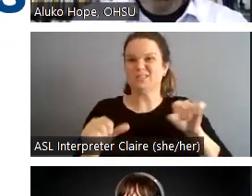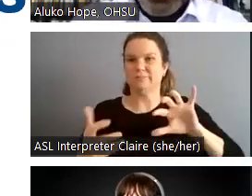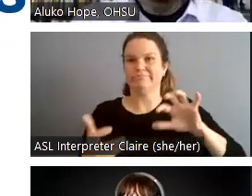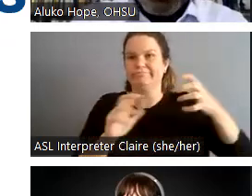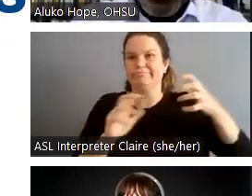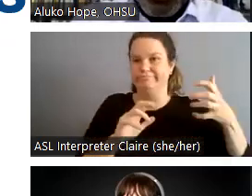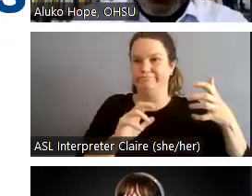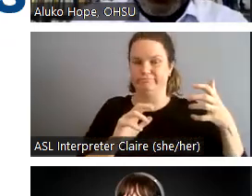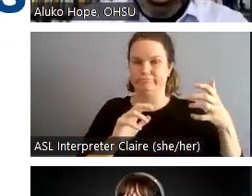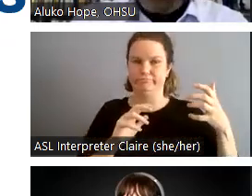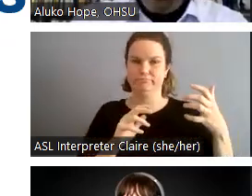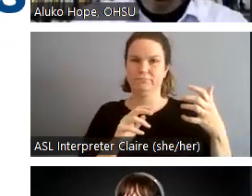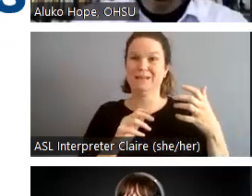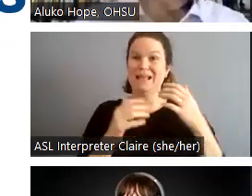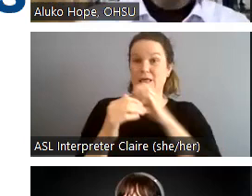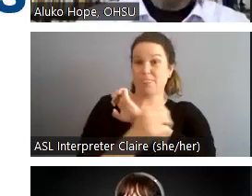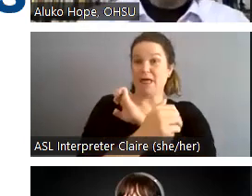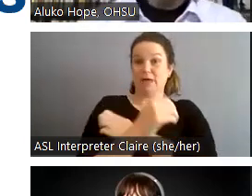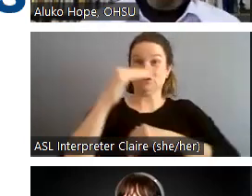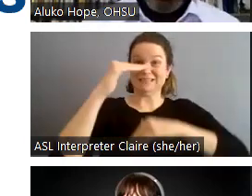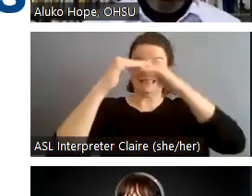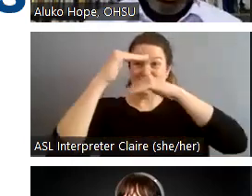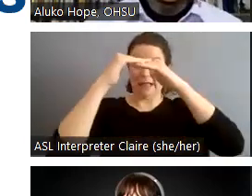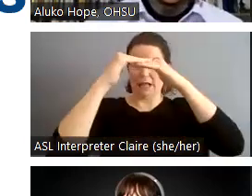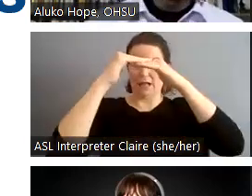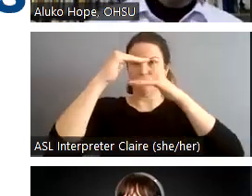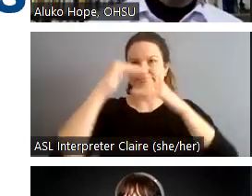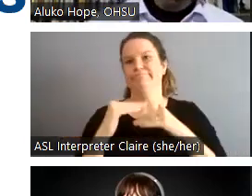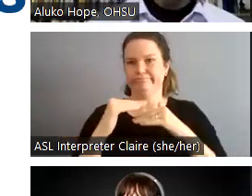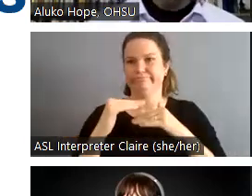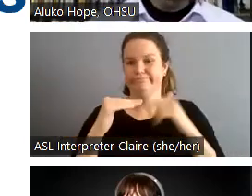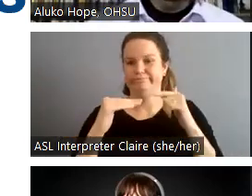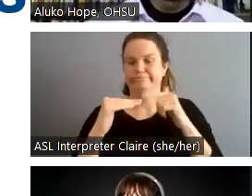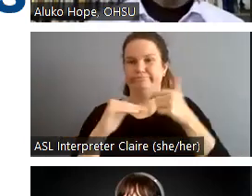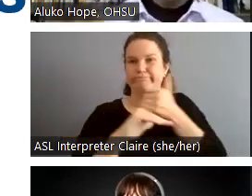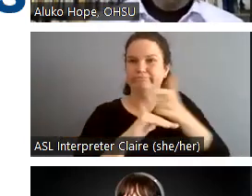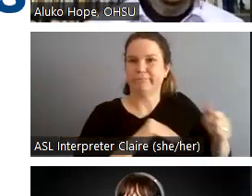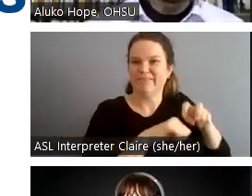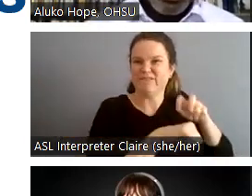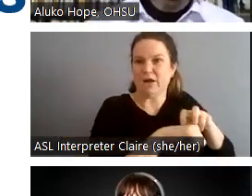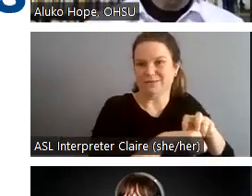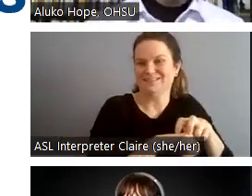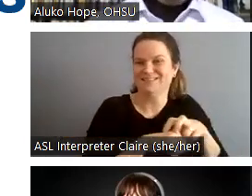using, to use a better word, has been lowered significantly by the virus. And because that energy ceiling has been